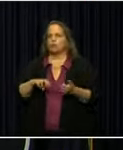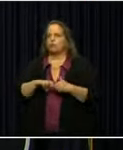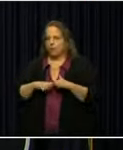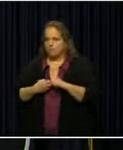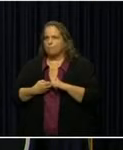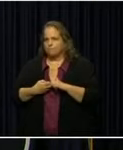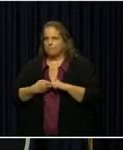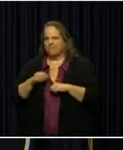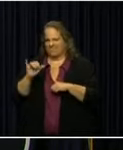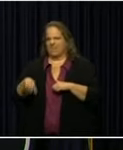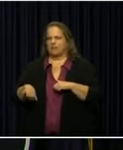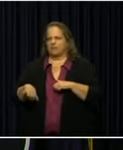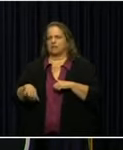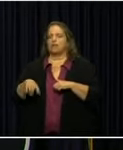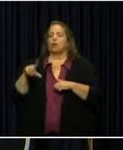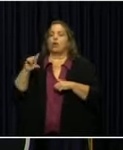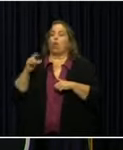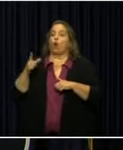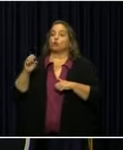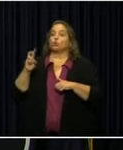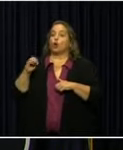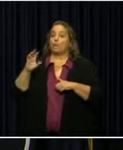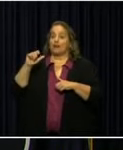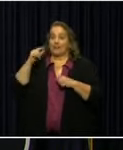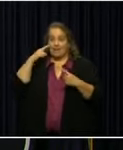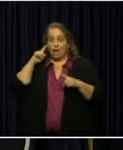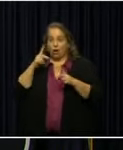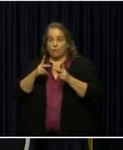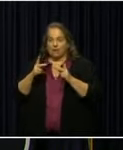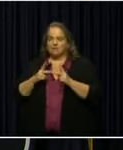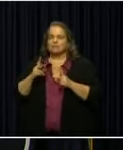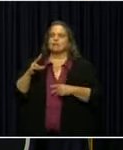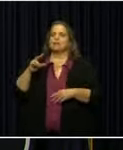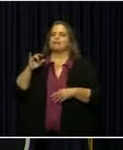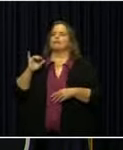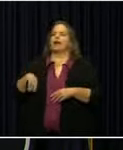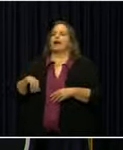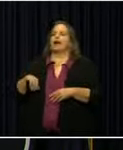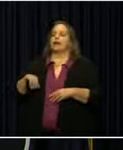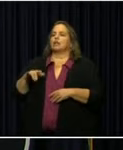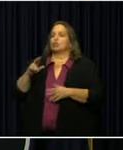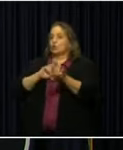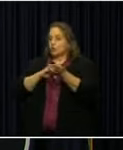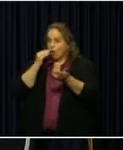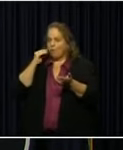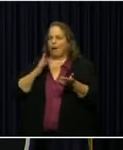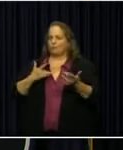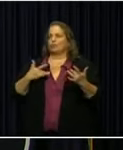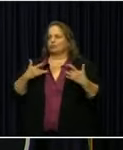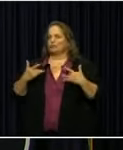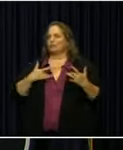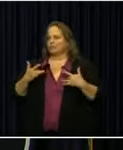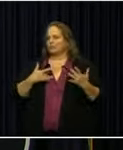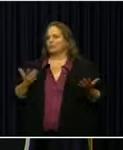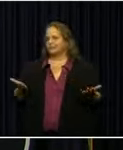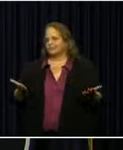GETTING TO ADDRESS THIS VIRUS IS GOING TO GO INTO ADDITIONAL STAFFING. WE'RE WORKING ON MODELS RIGHT NOW.